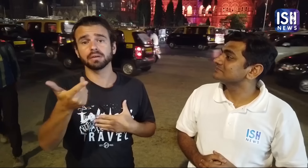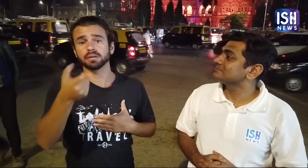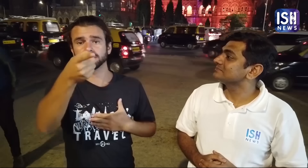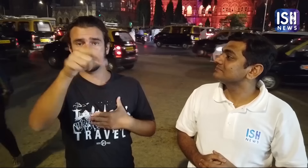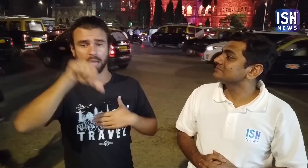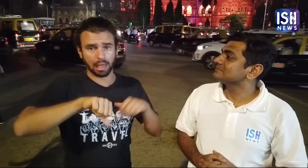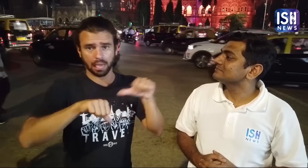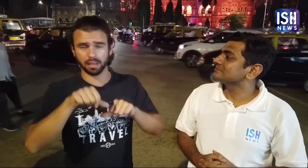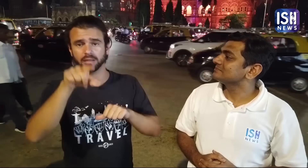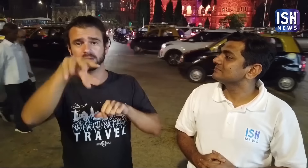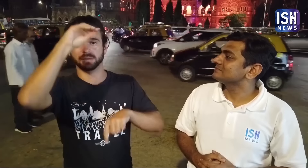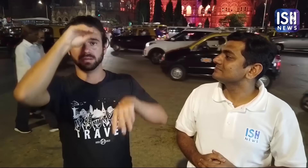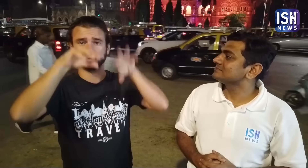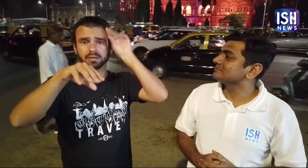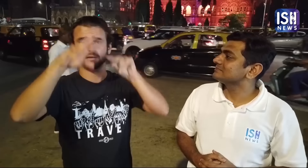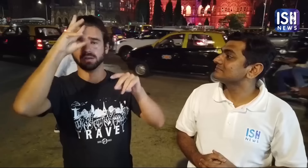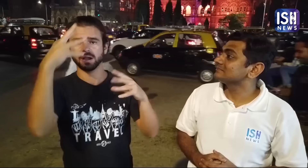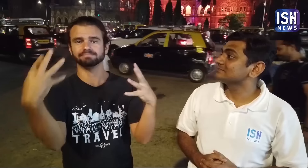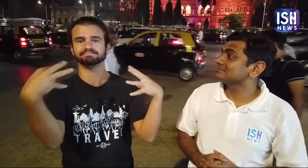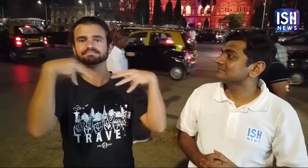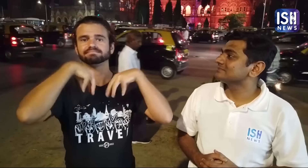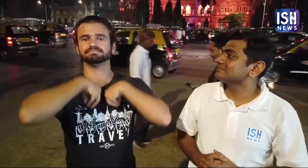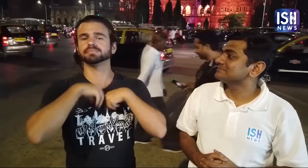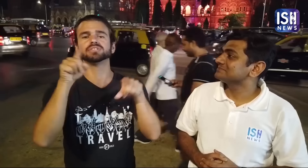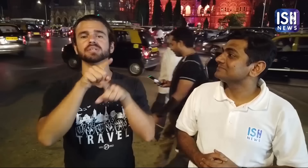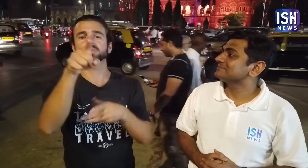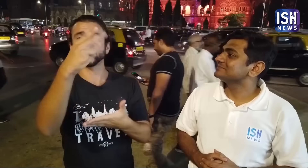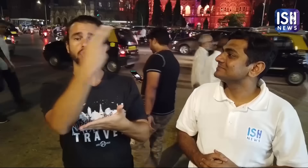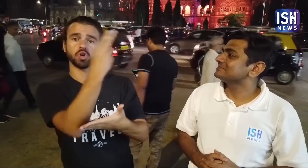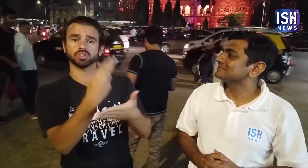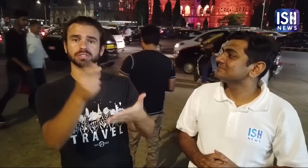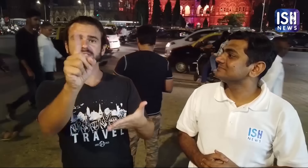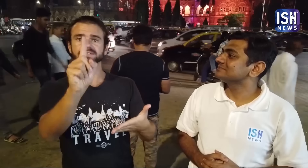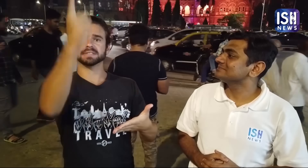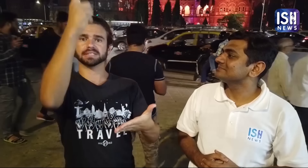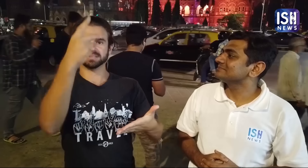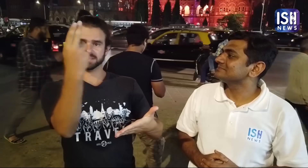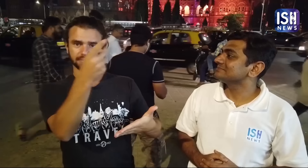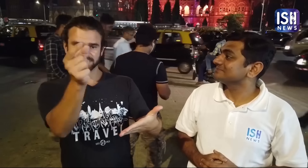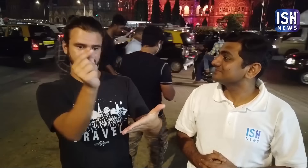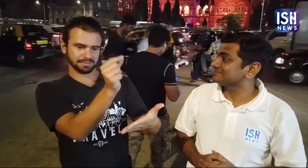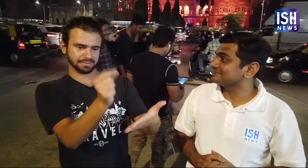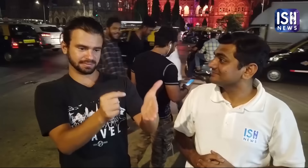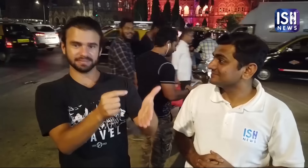When you have bad experiences, you get to learn. For example, when you first start drawing,